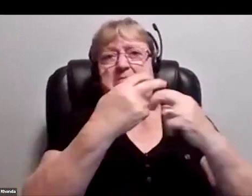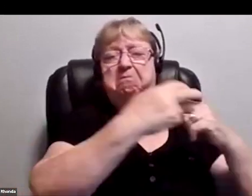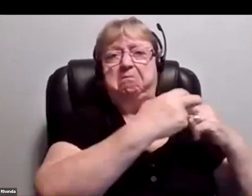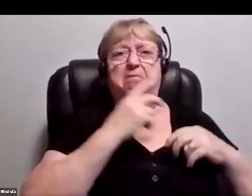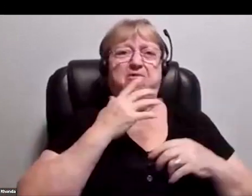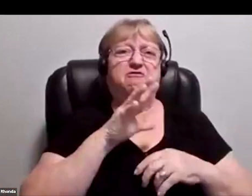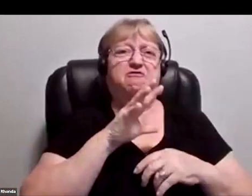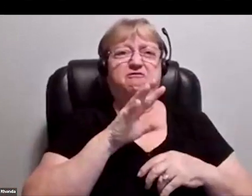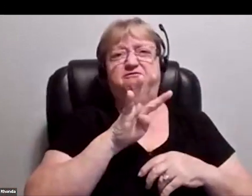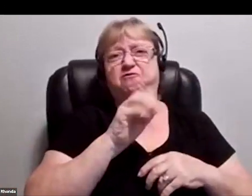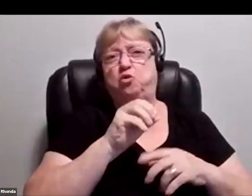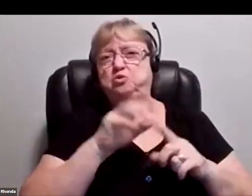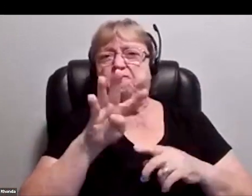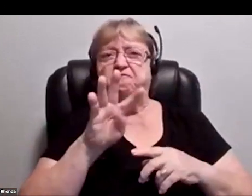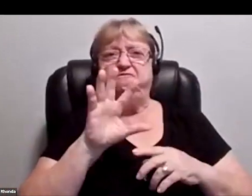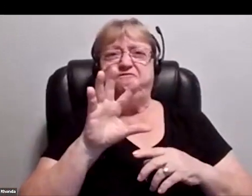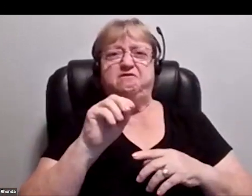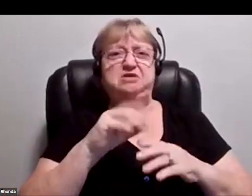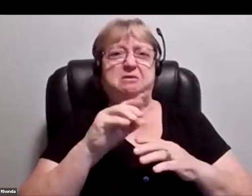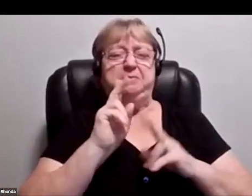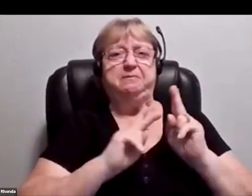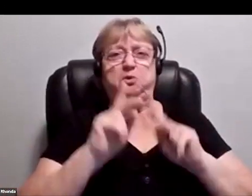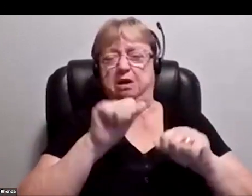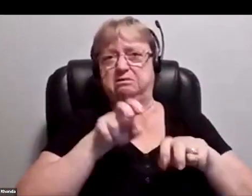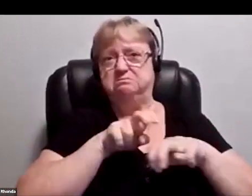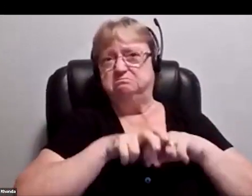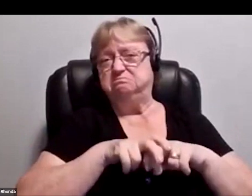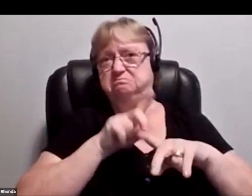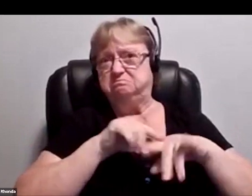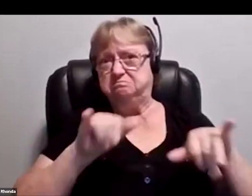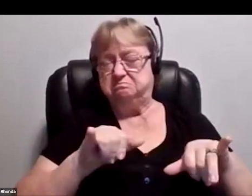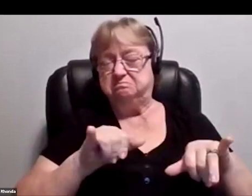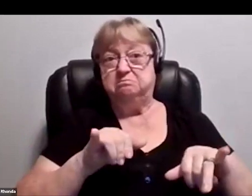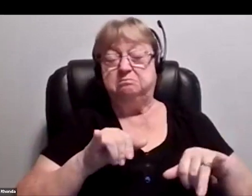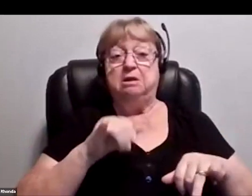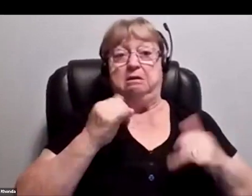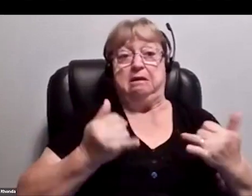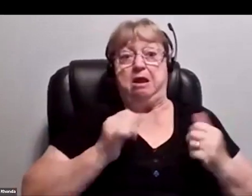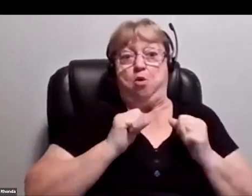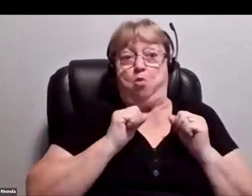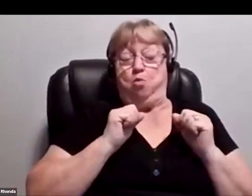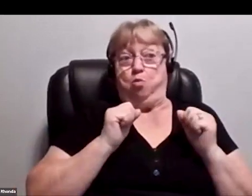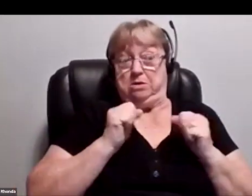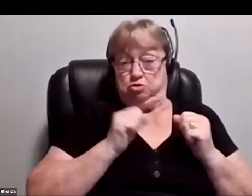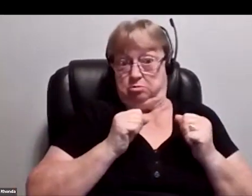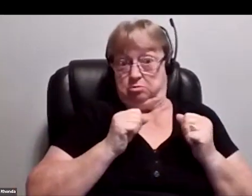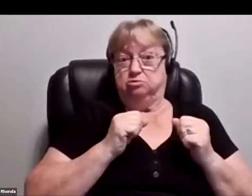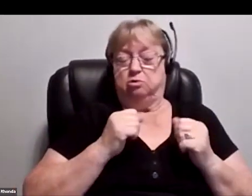This is set up for the winter, which we are now in, and at the minute, there are only 41 of us here at the South Pole.